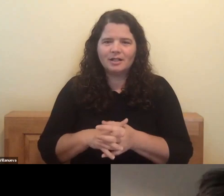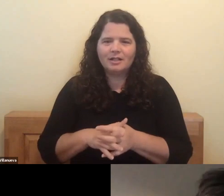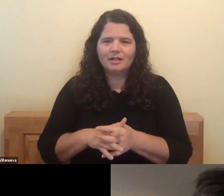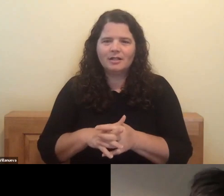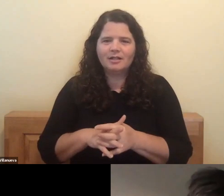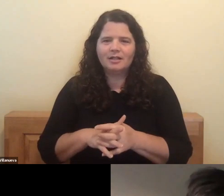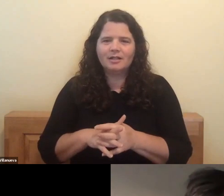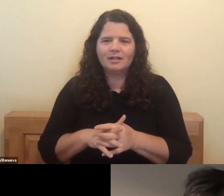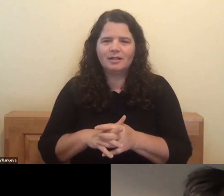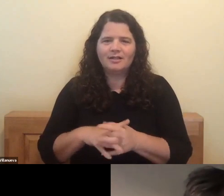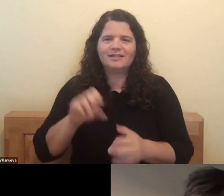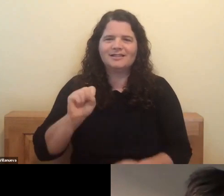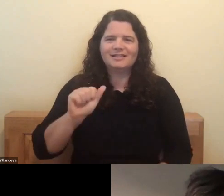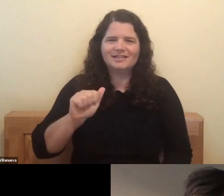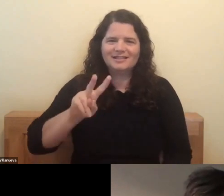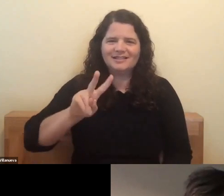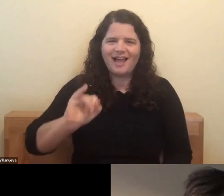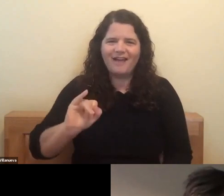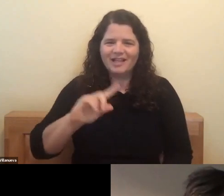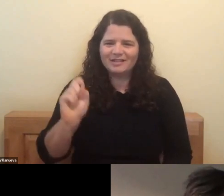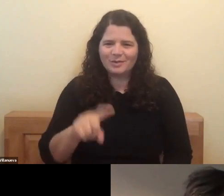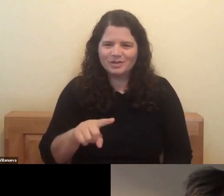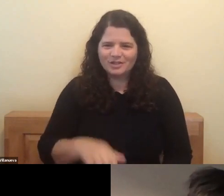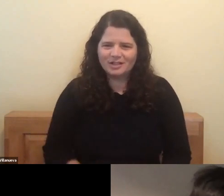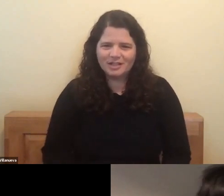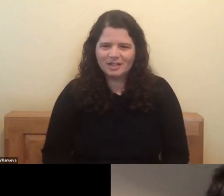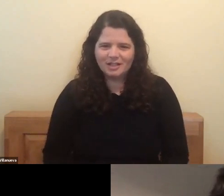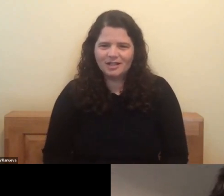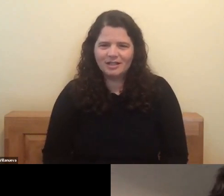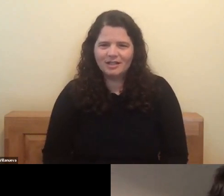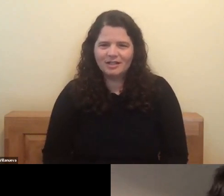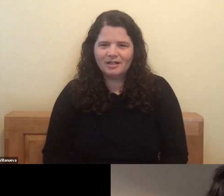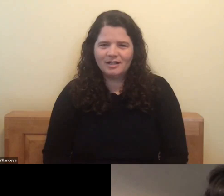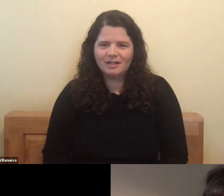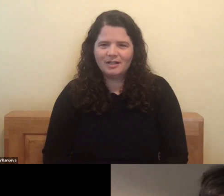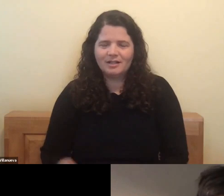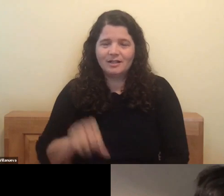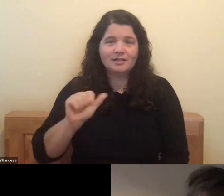Savi has a question. Savi do you want to use your video or i'll just read